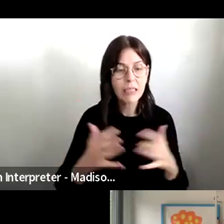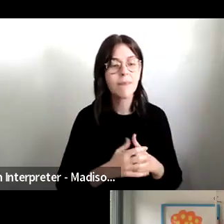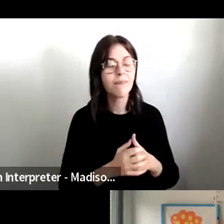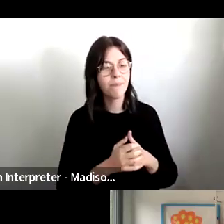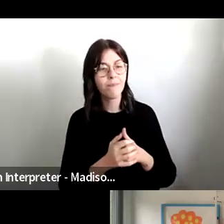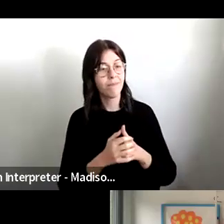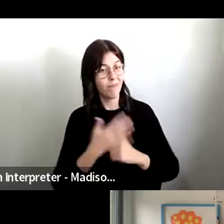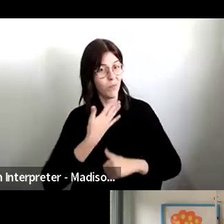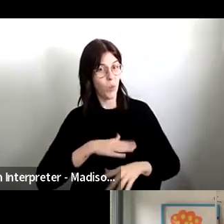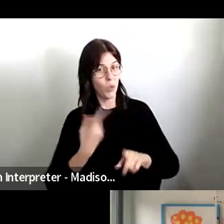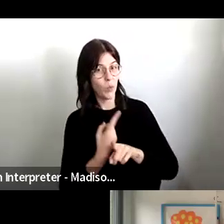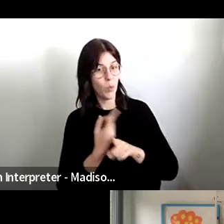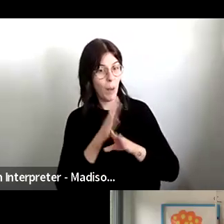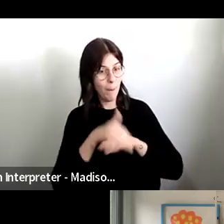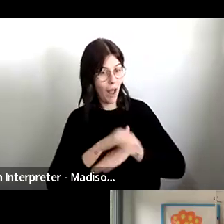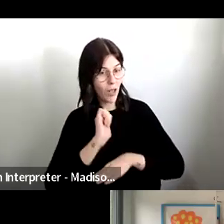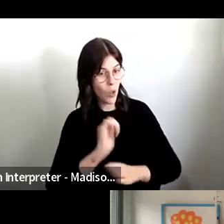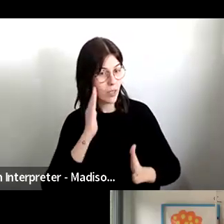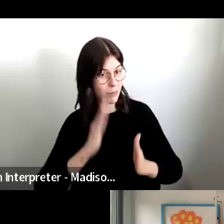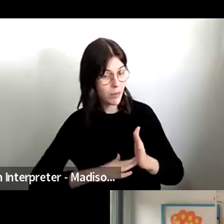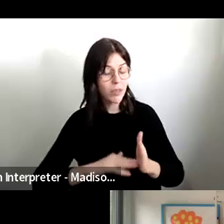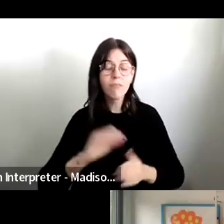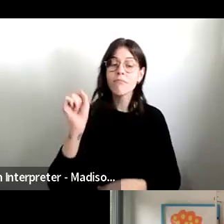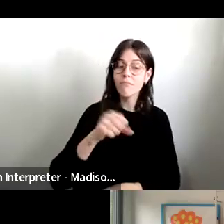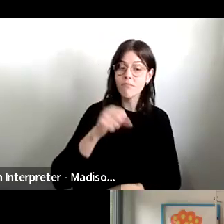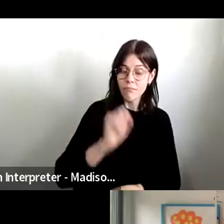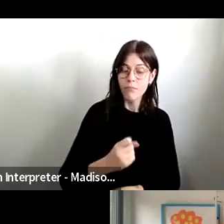you want to talk about that experience? >> Sure, I think there was once where I